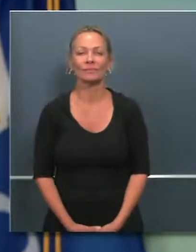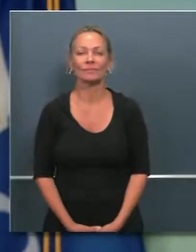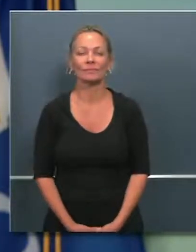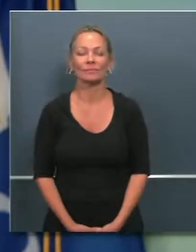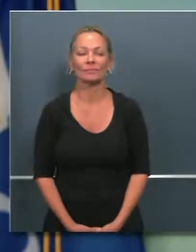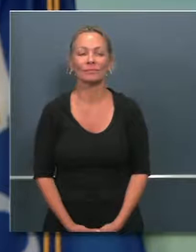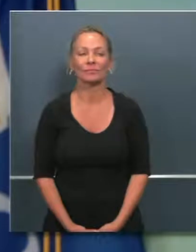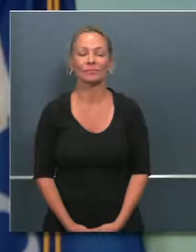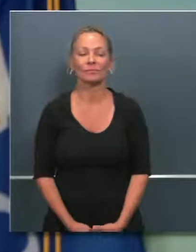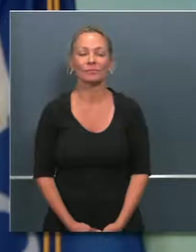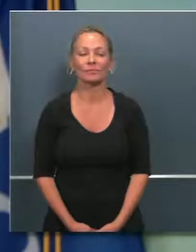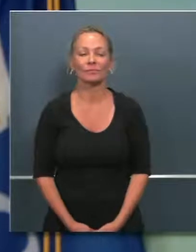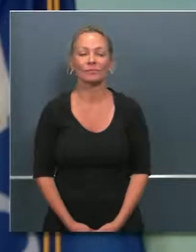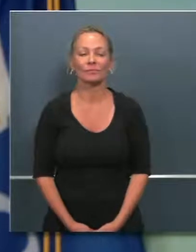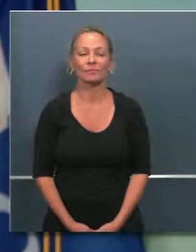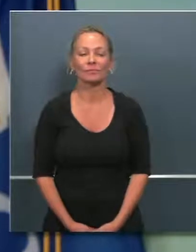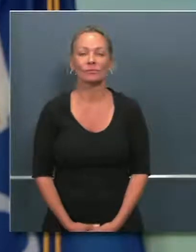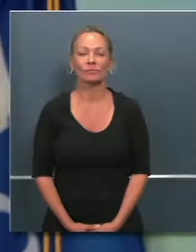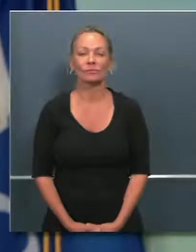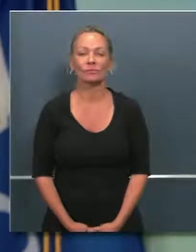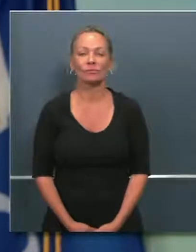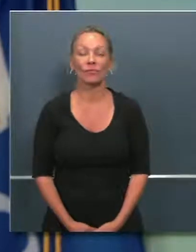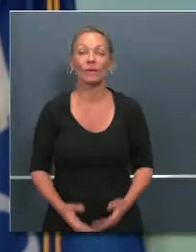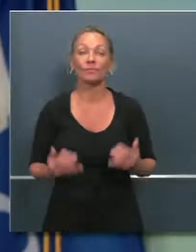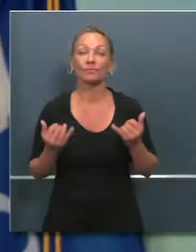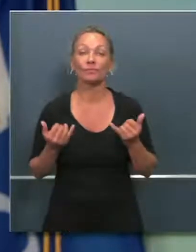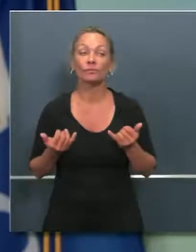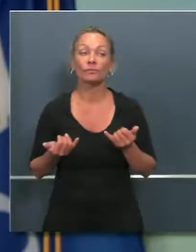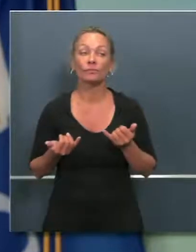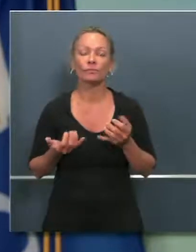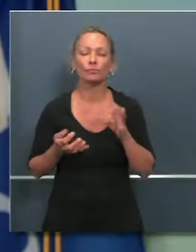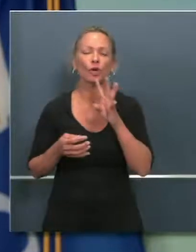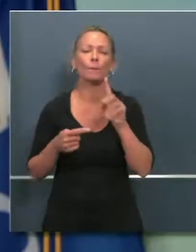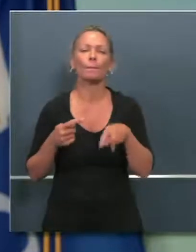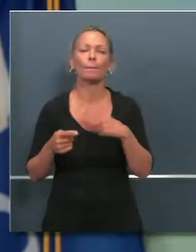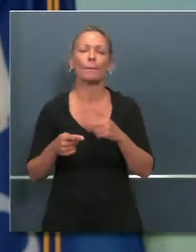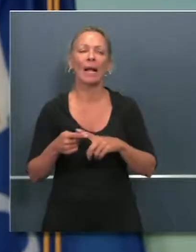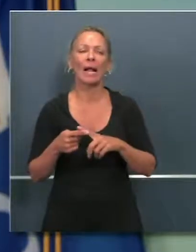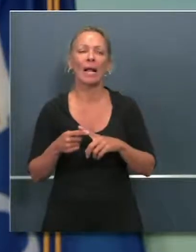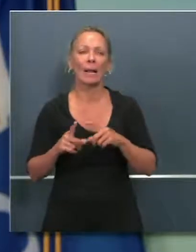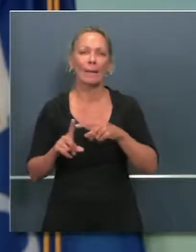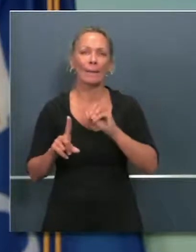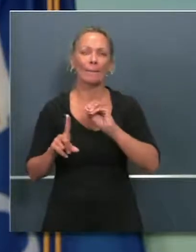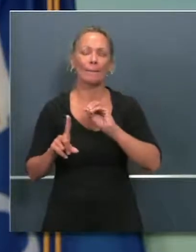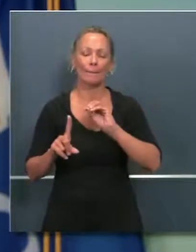what is that percentage that sort of is crossing the threshold and the second part is specifically